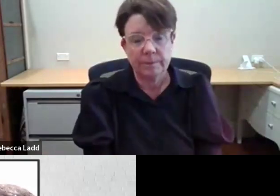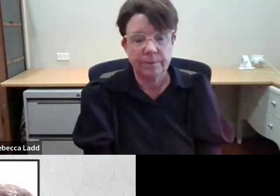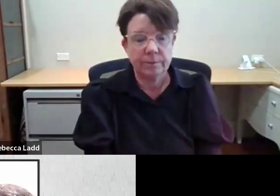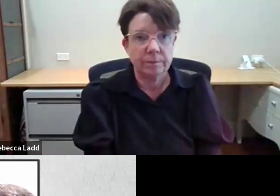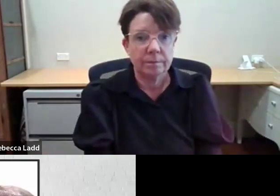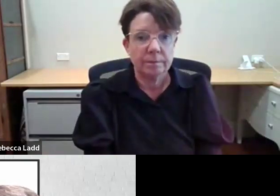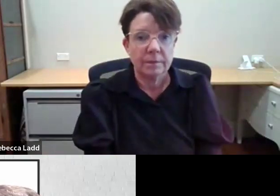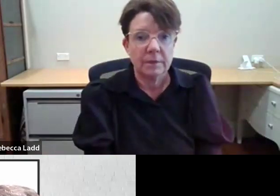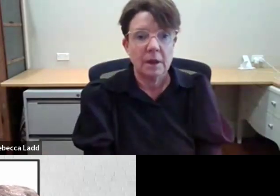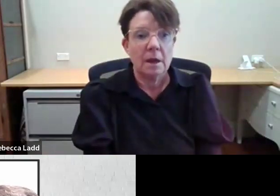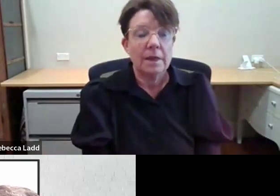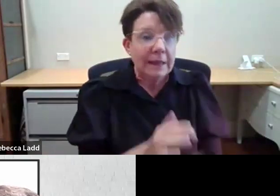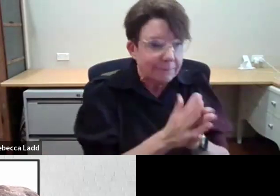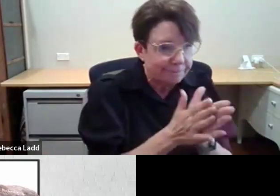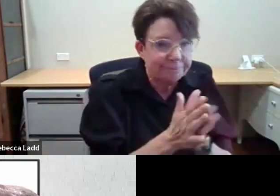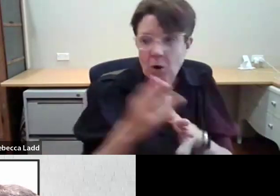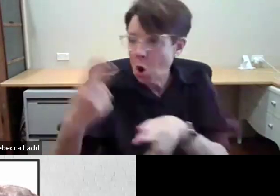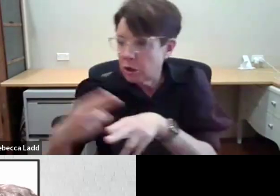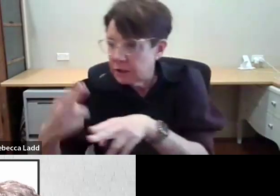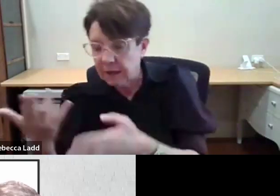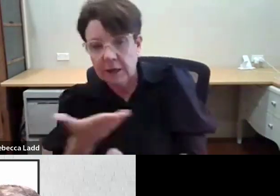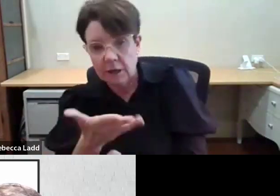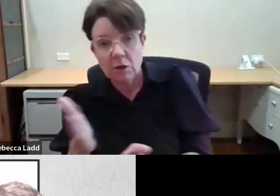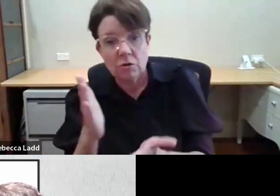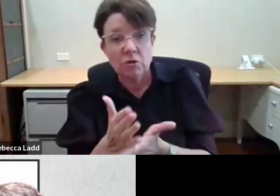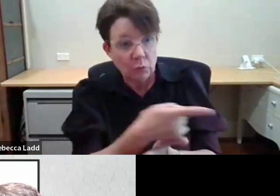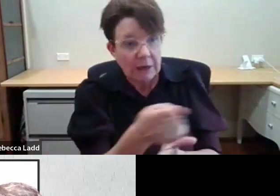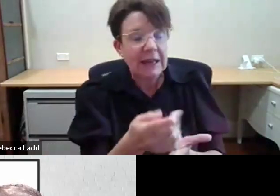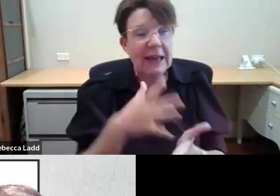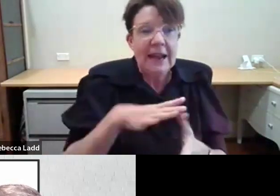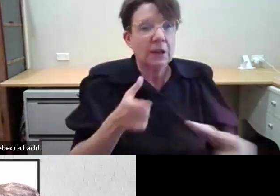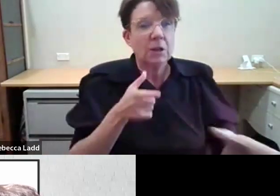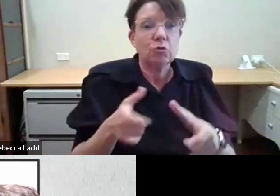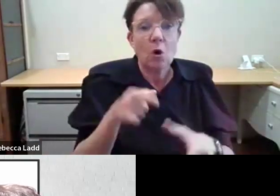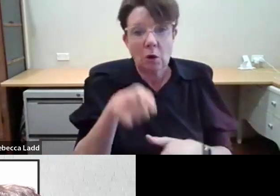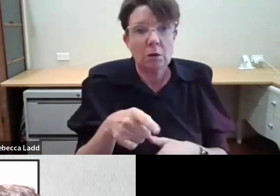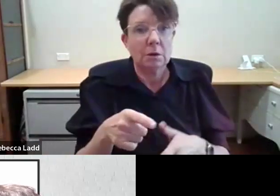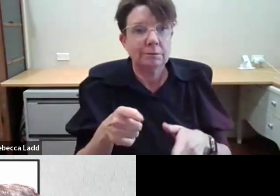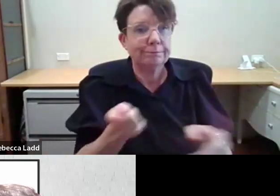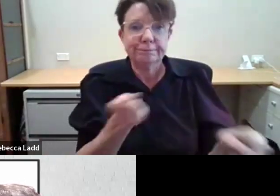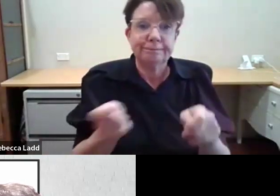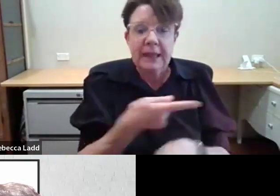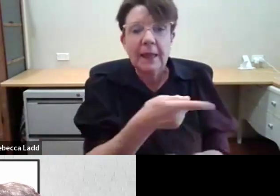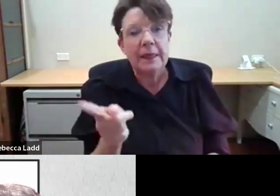and I will follow on from James' piece about the seas of influence, part of that, the way we